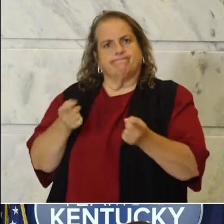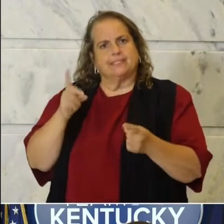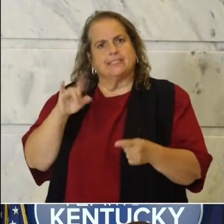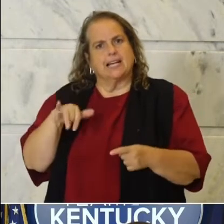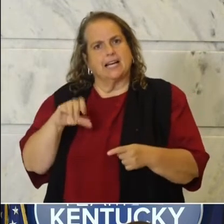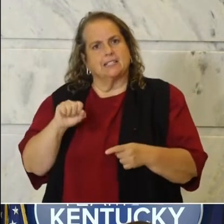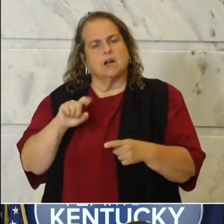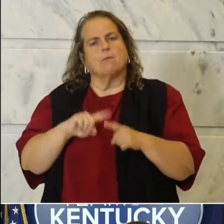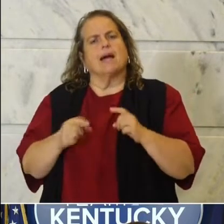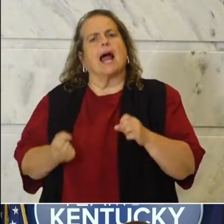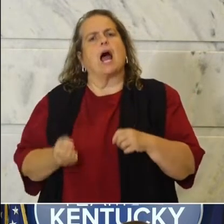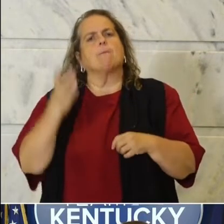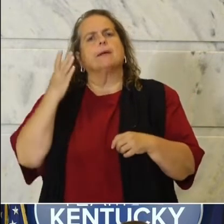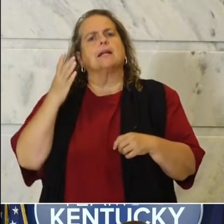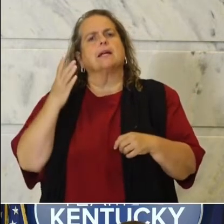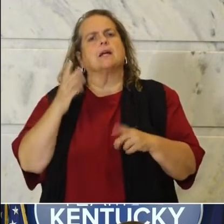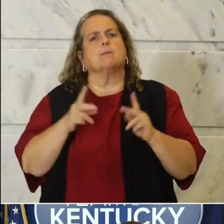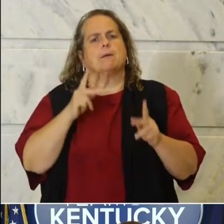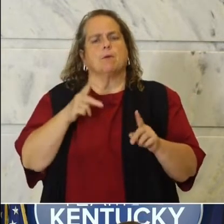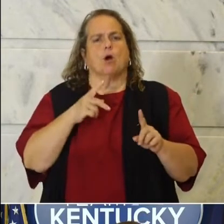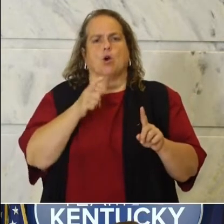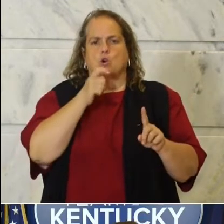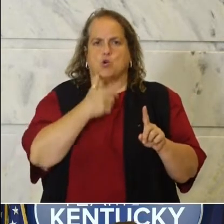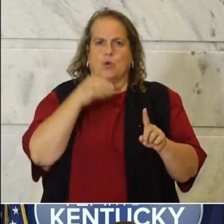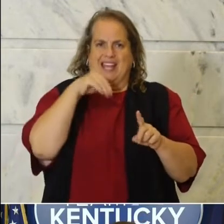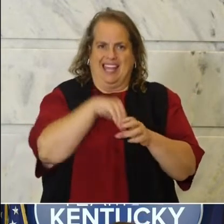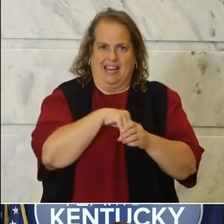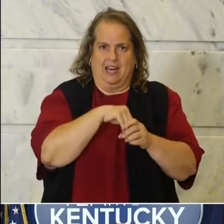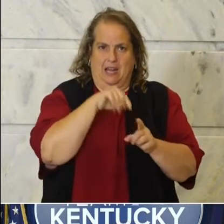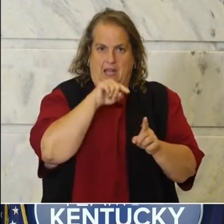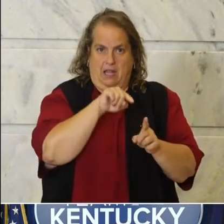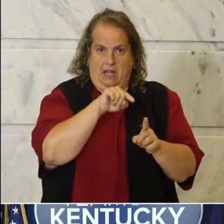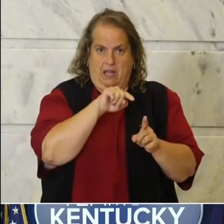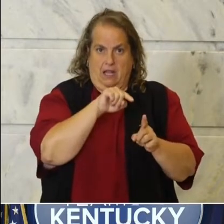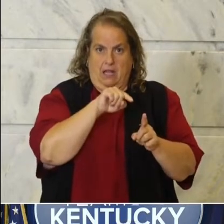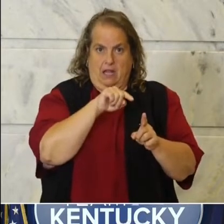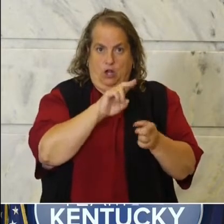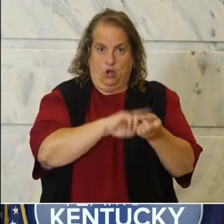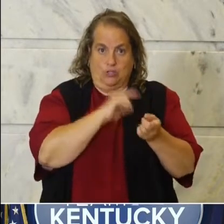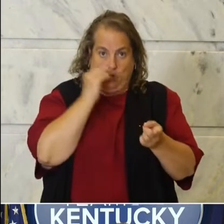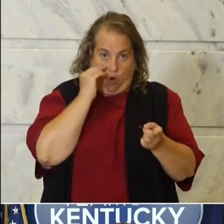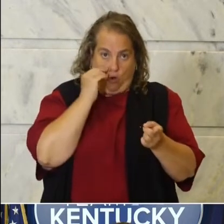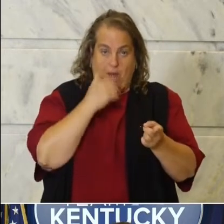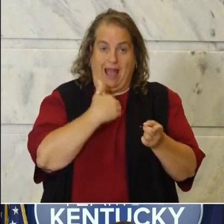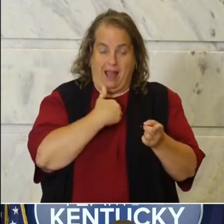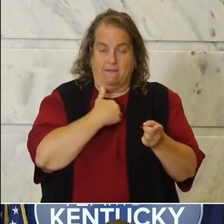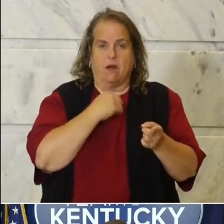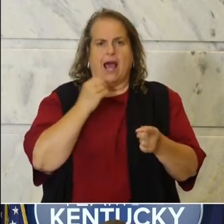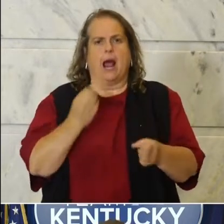many of the positives were residents here or how many were staff? But look at that staff number.